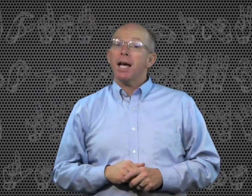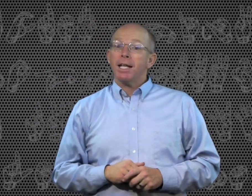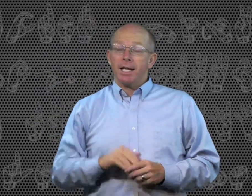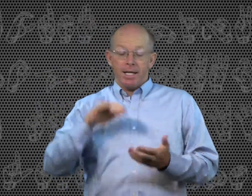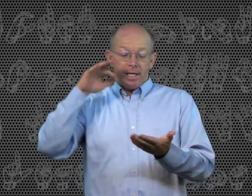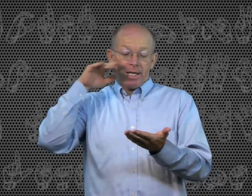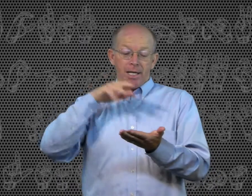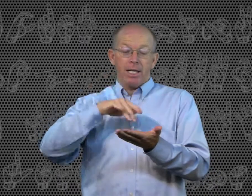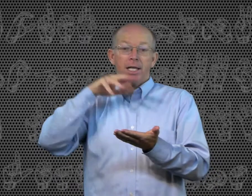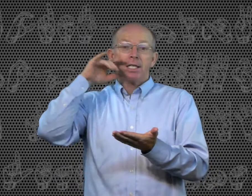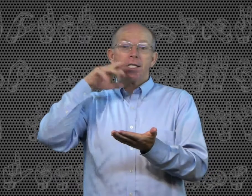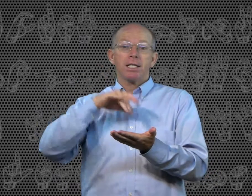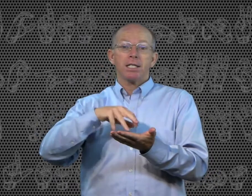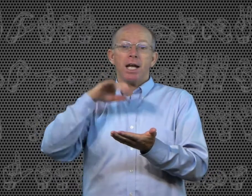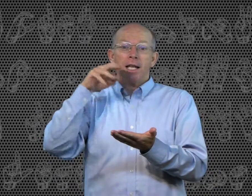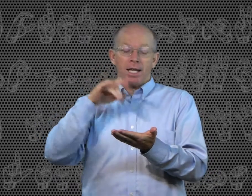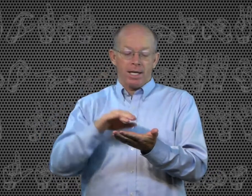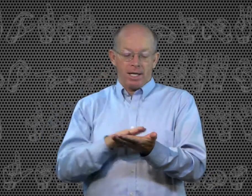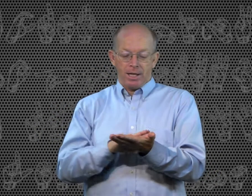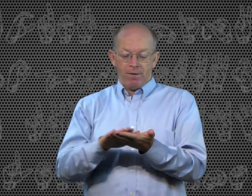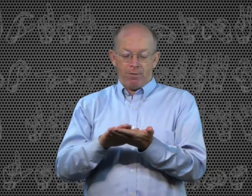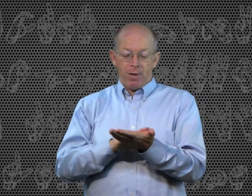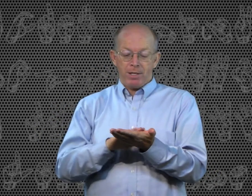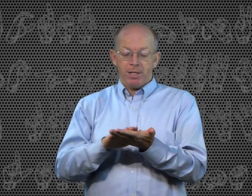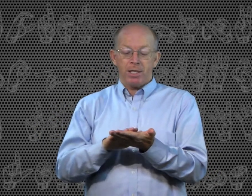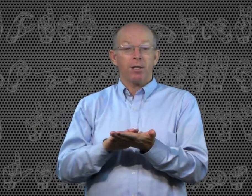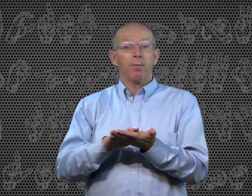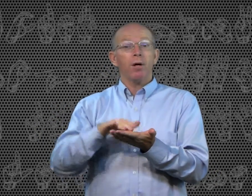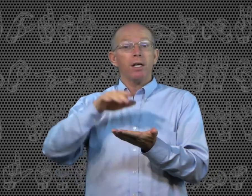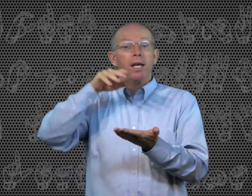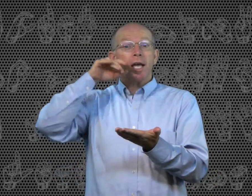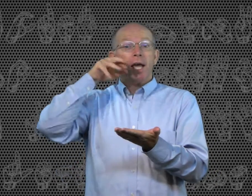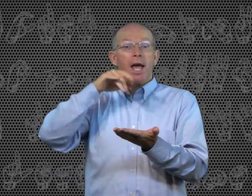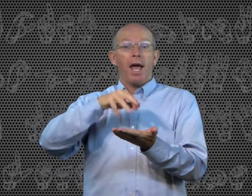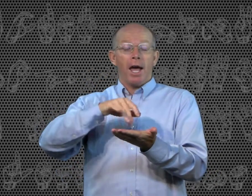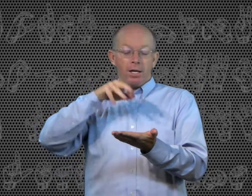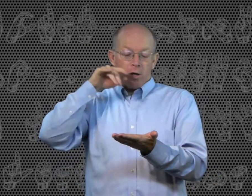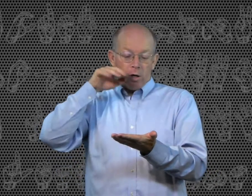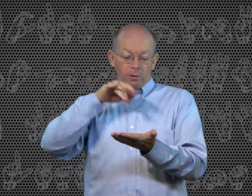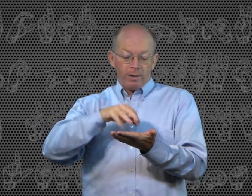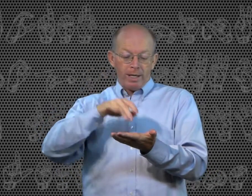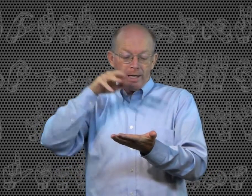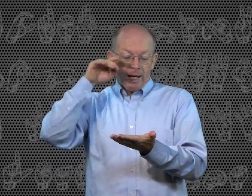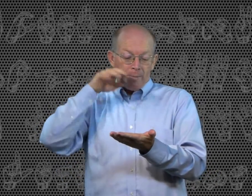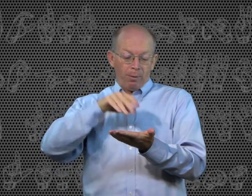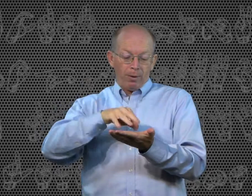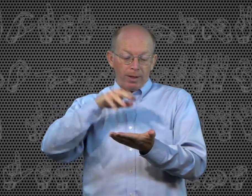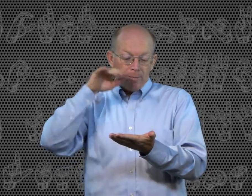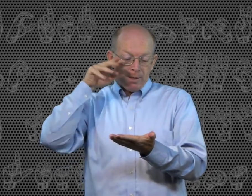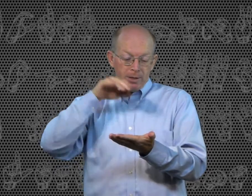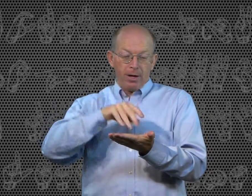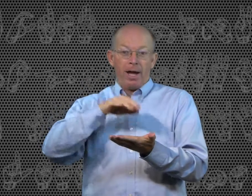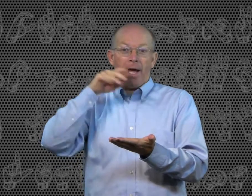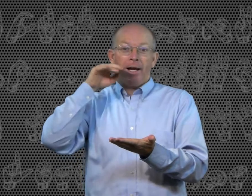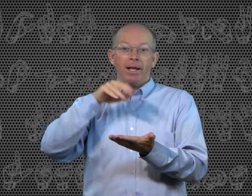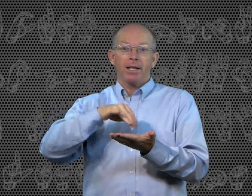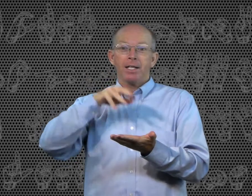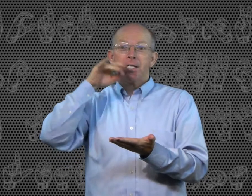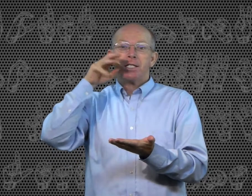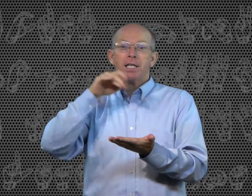STUDY STUDY The information is in the book and you are going to read it and pull it up into your head.